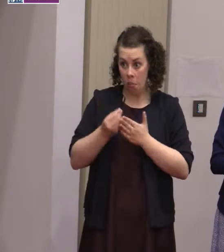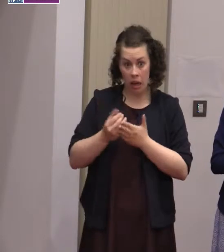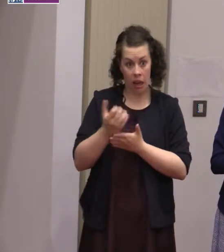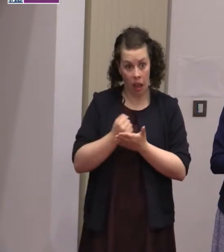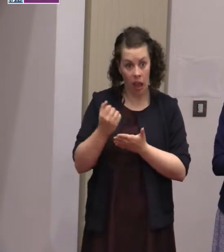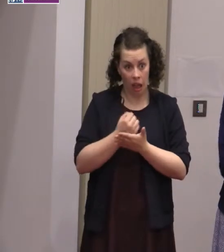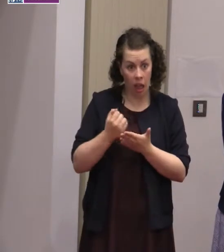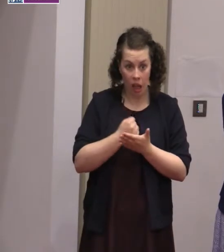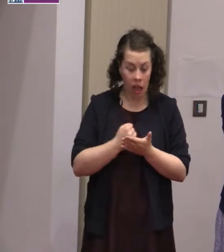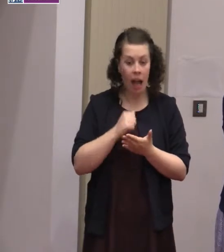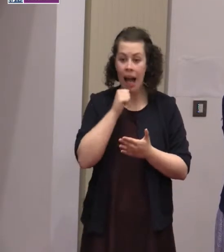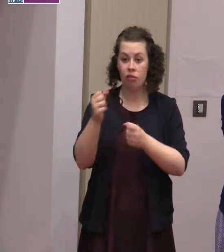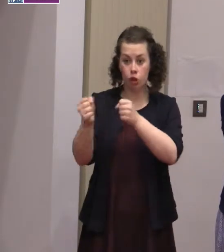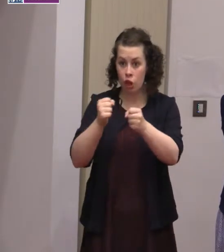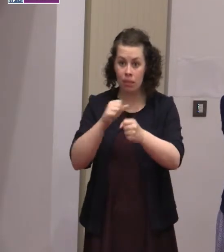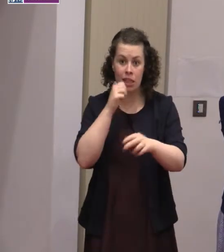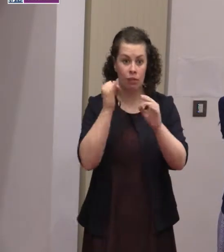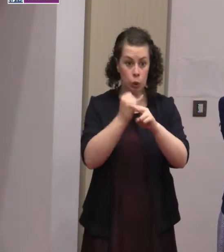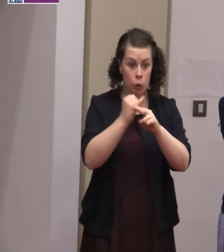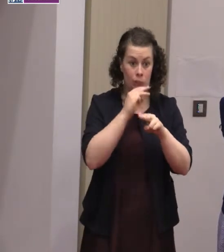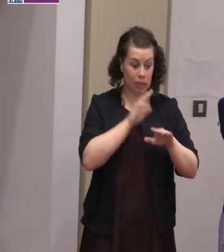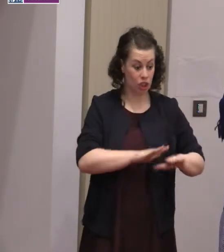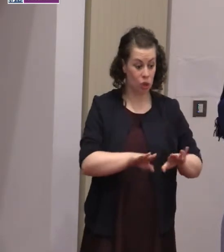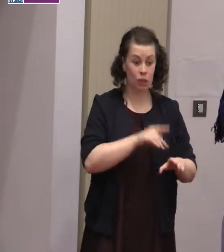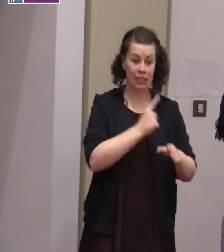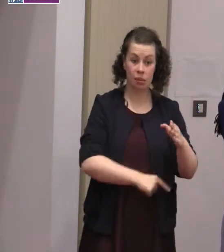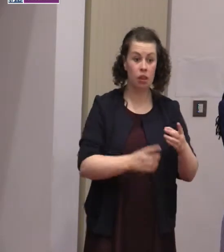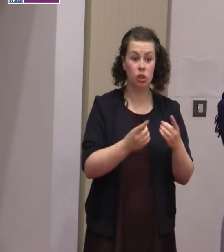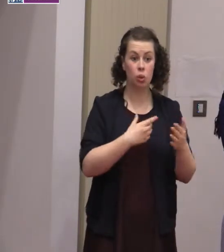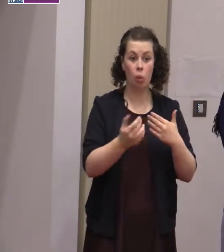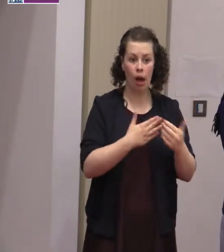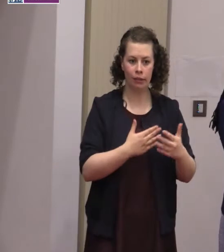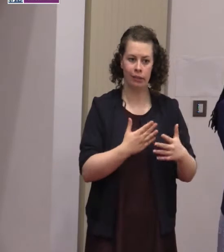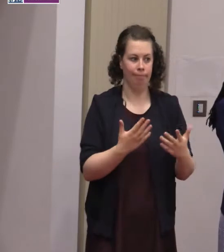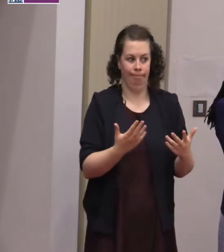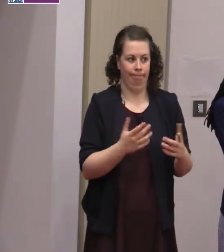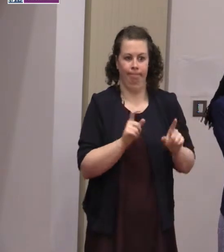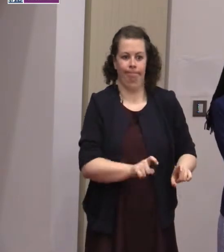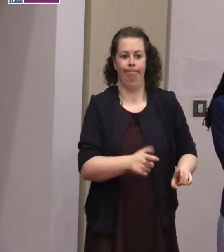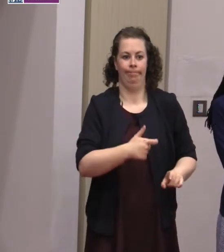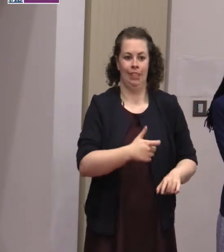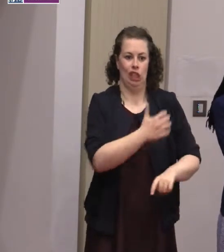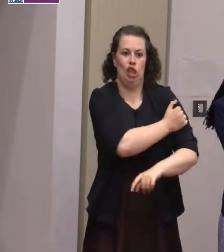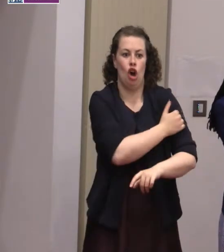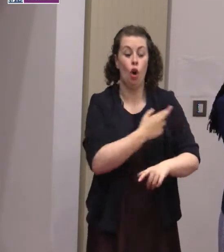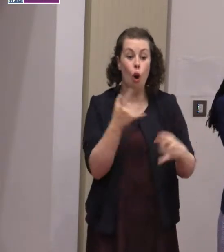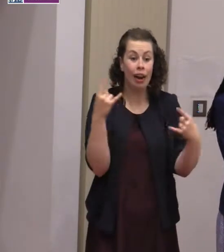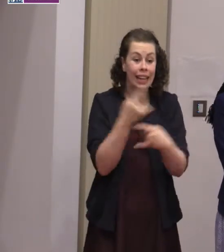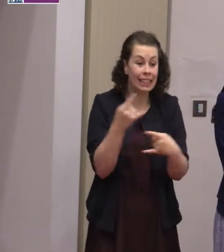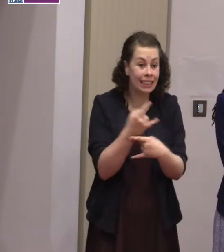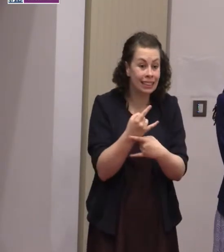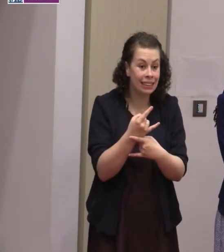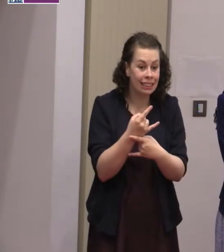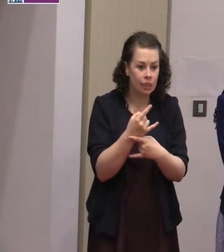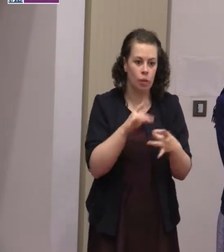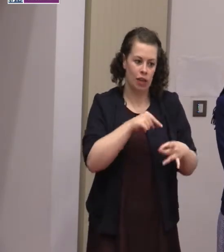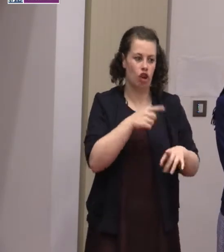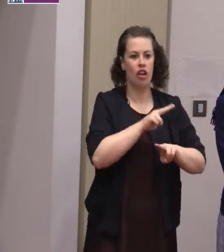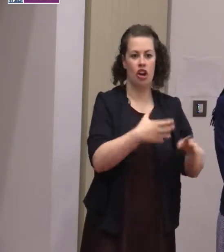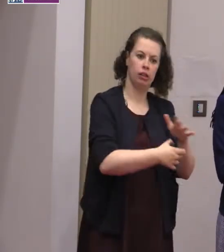education, children end up in situations where they are hidden or locked up within their